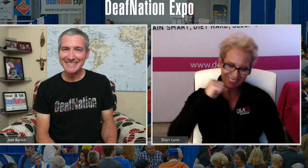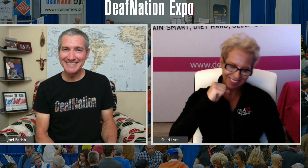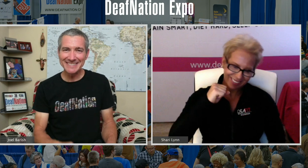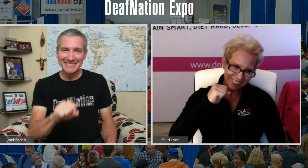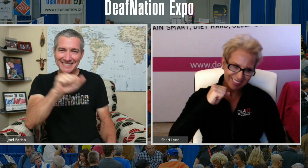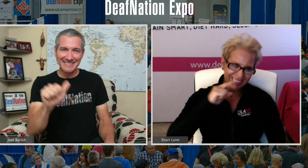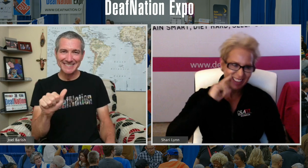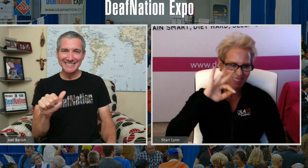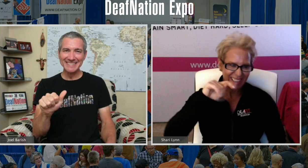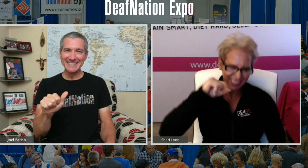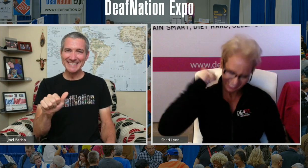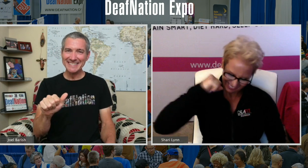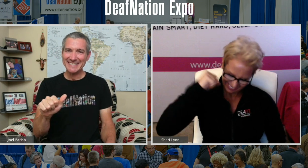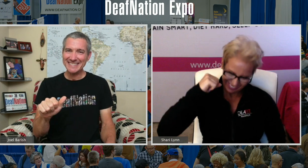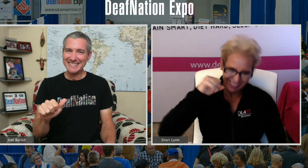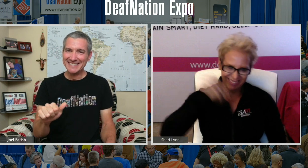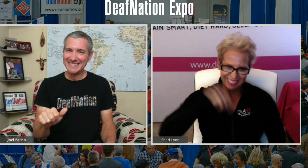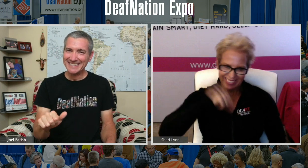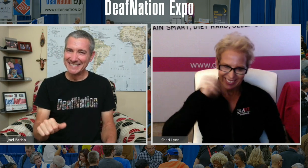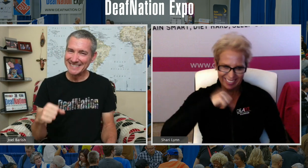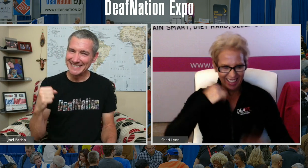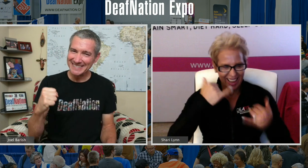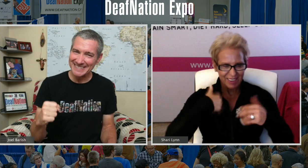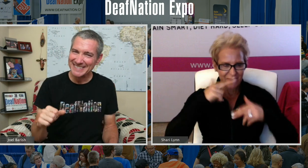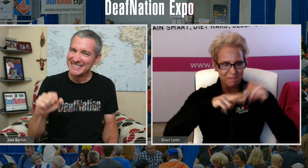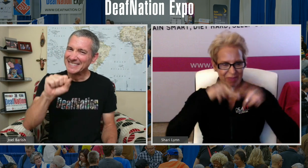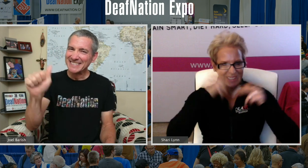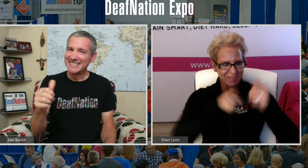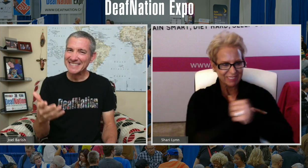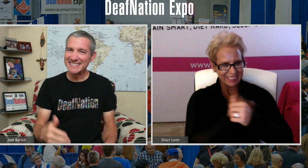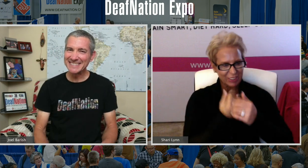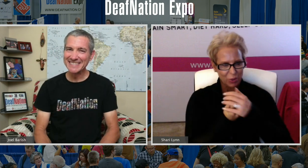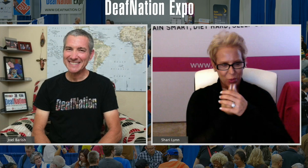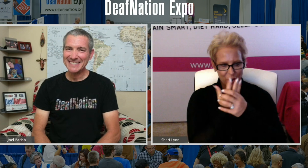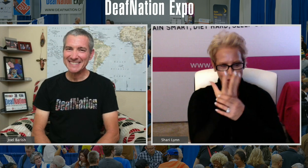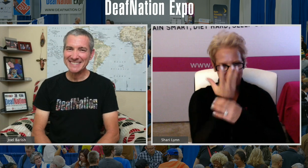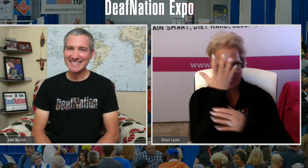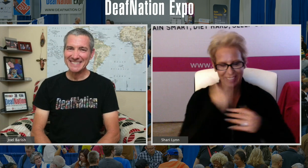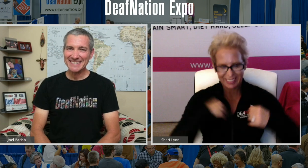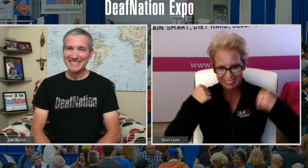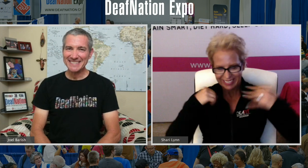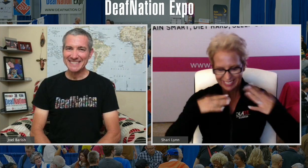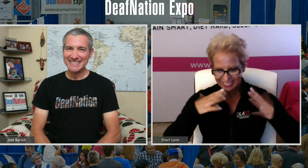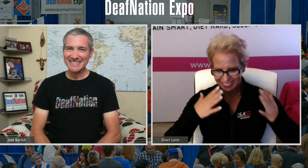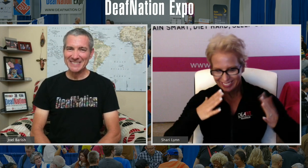I look fit, yes! Now I’m building muscle, it’s still growing.